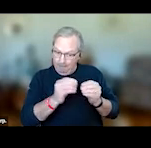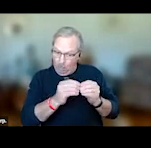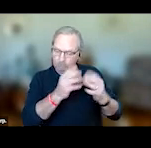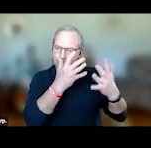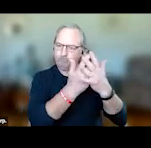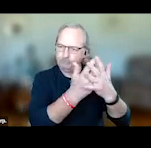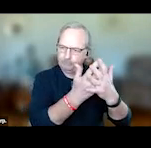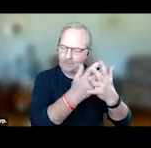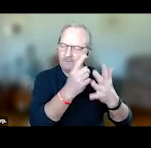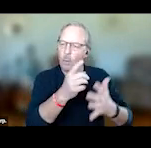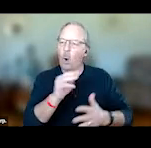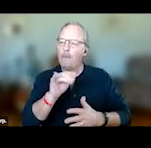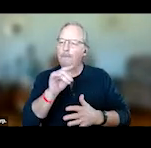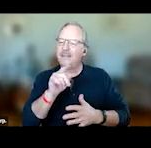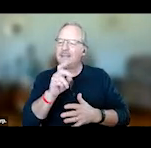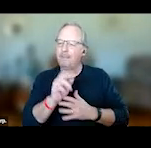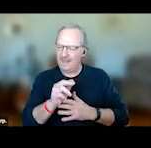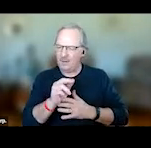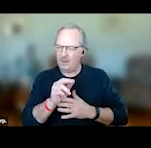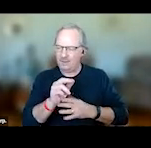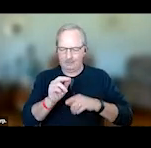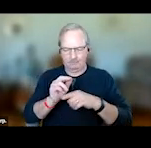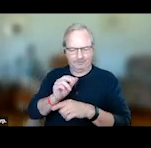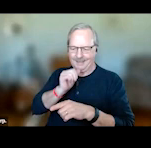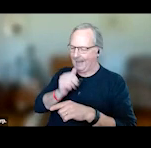than those that didn't obviously have psychotic symptoms when they were arrested.